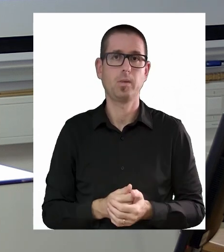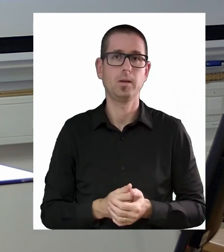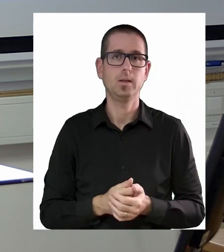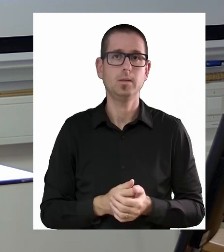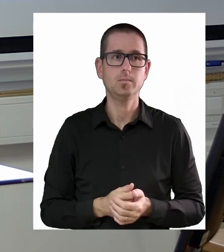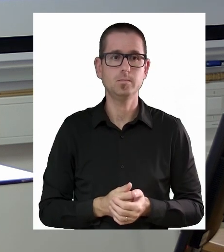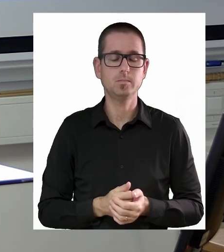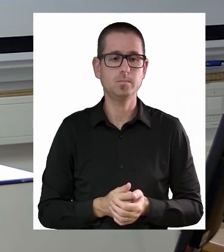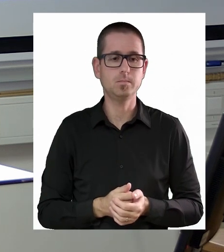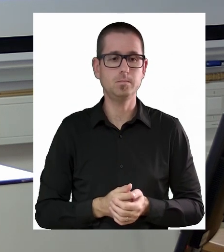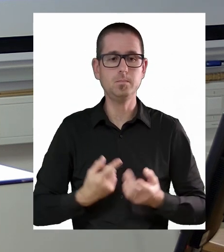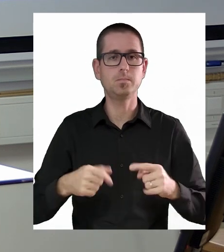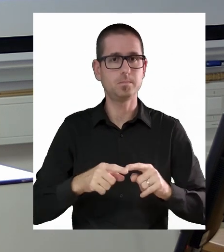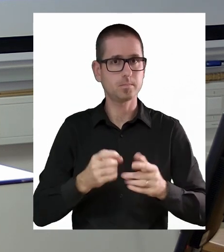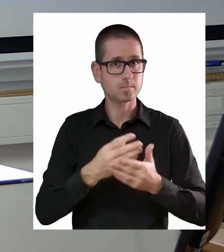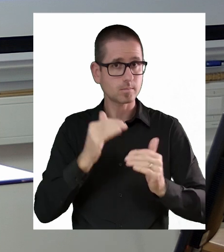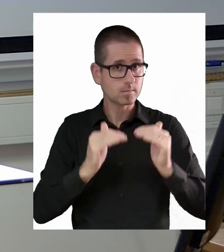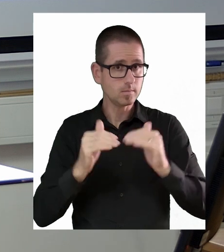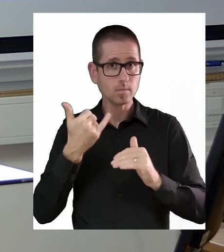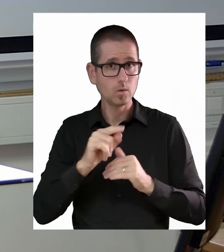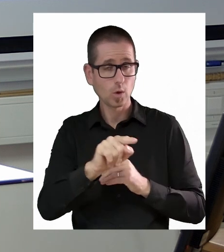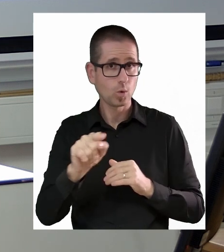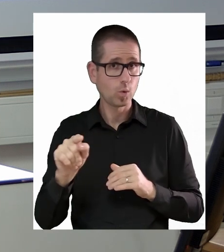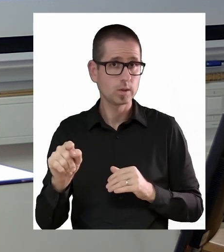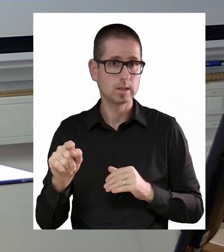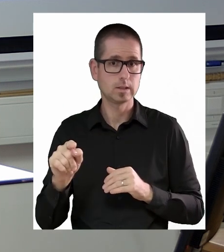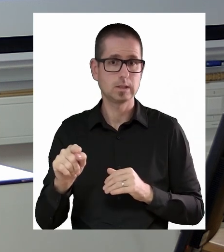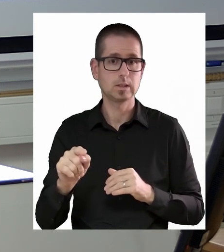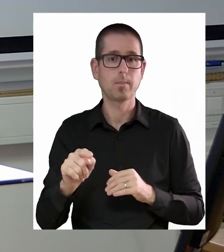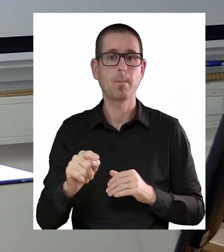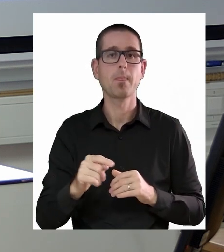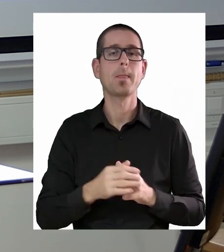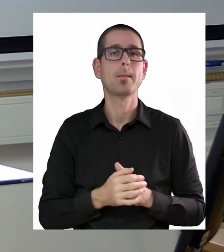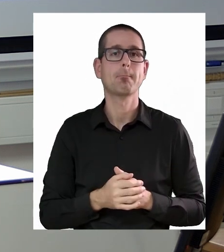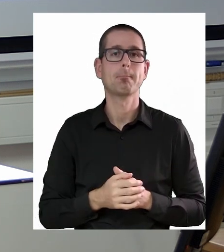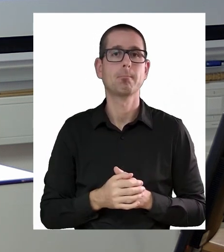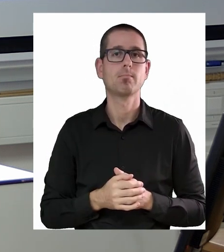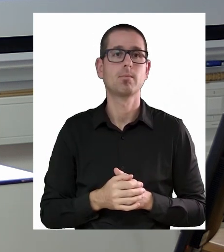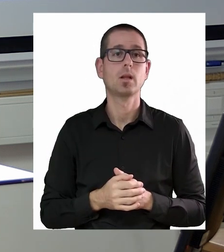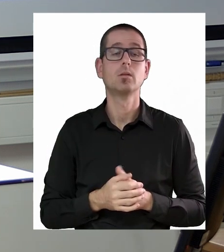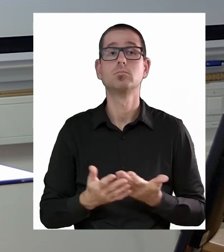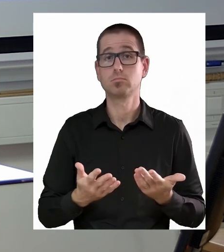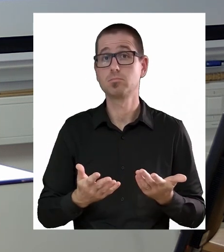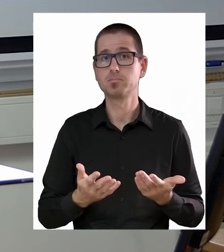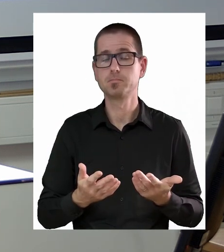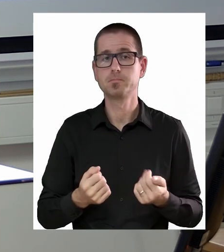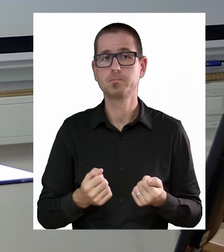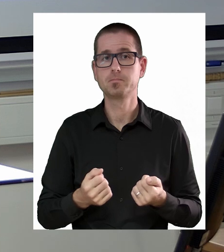We evaluated each one of them with help of a survey. So we